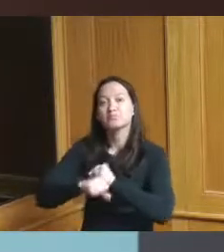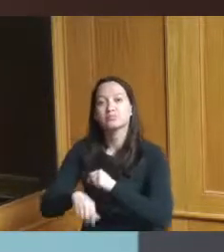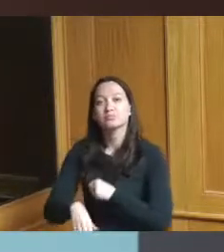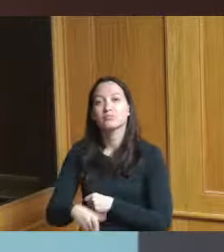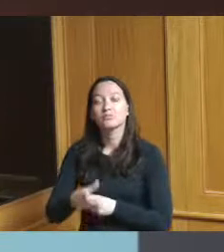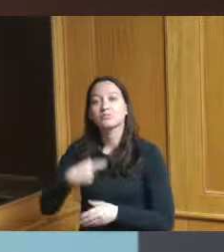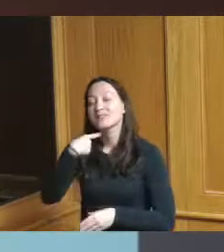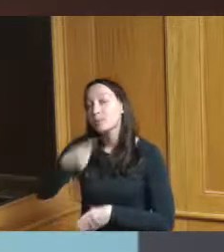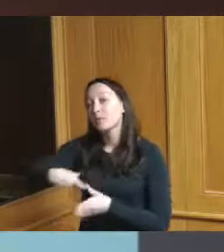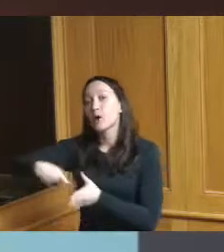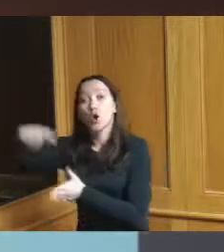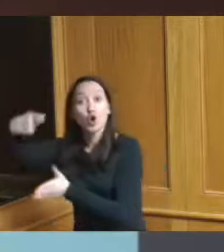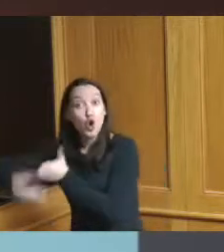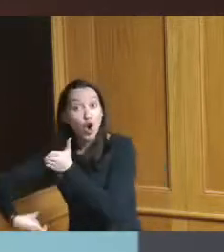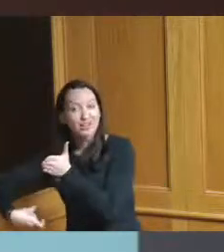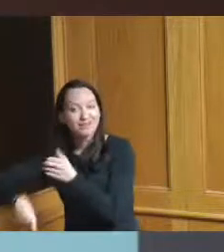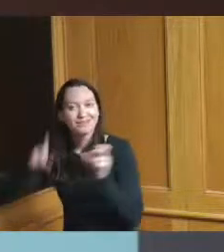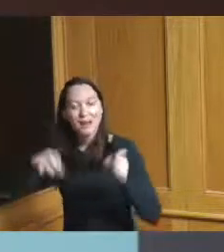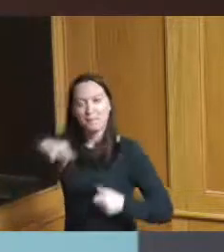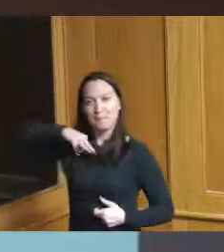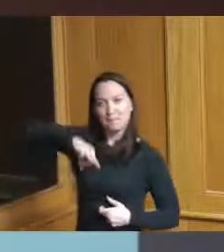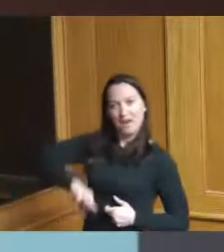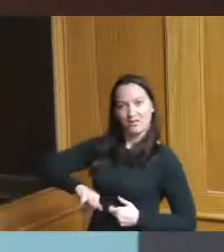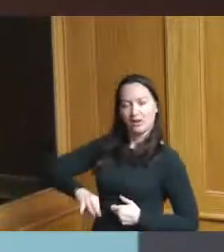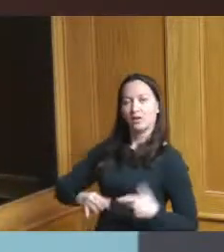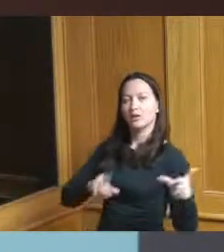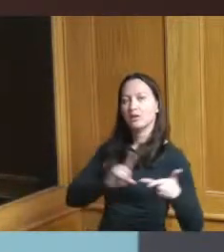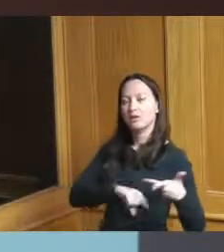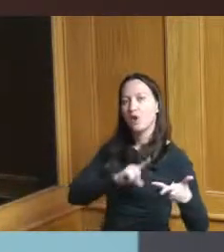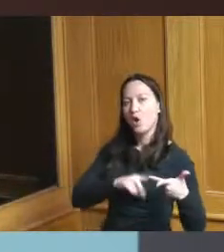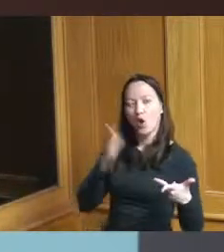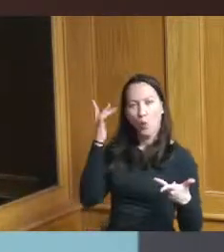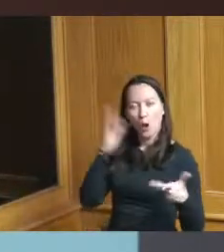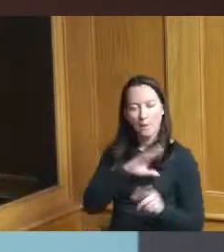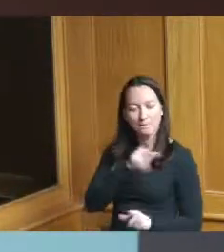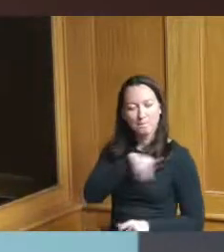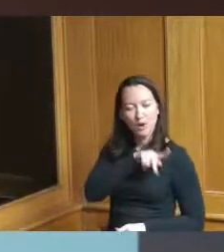the benefit of being vaccinated and why they personally and then why they personally got